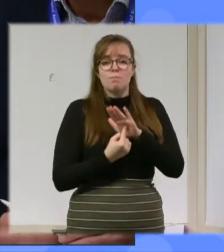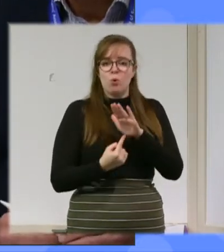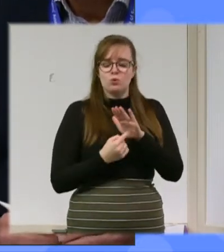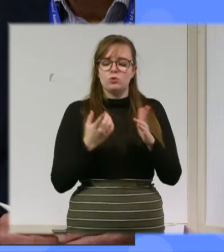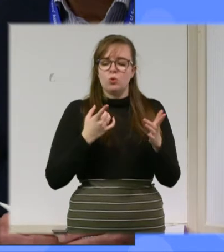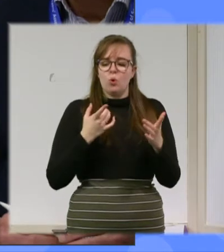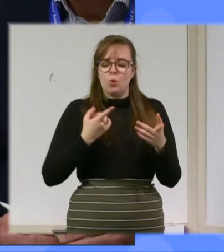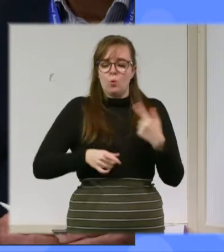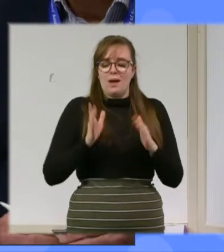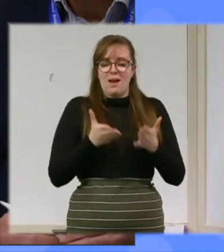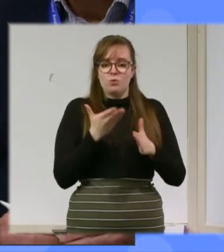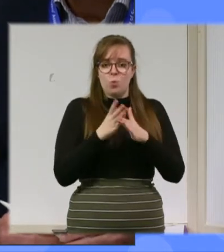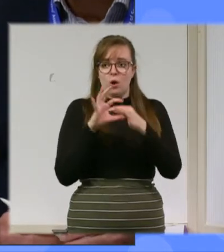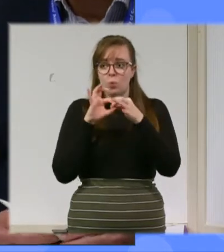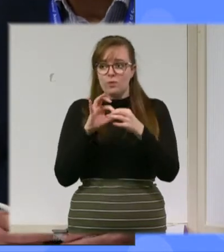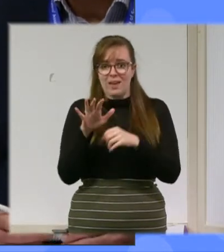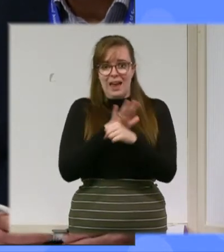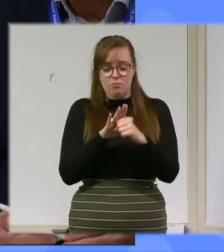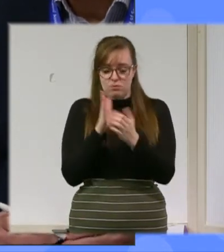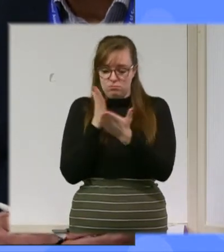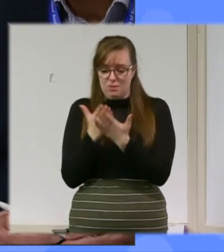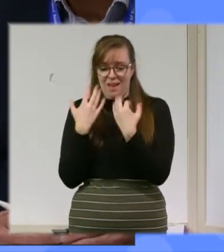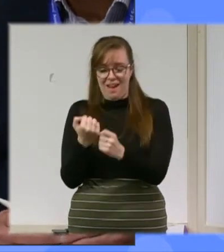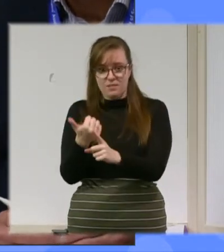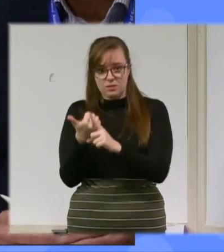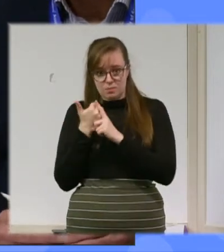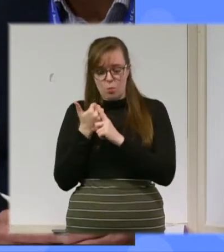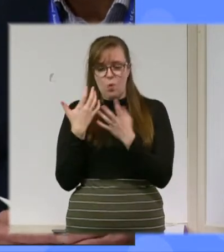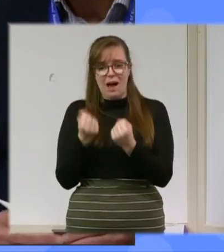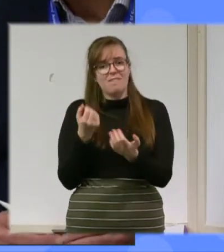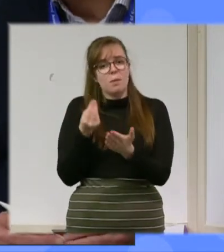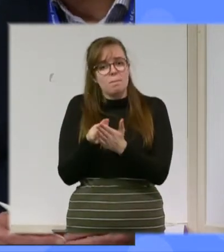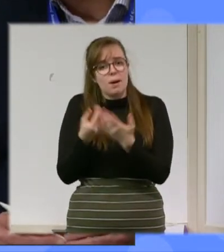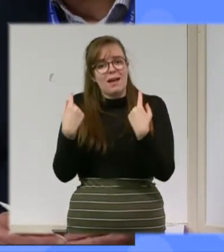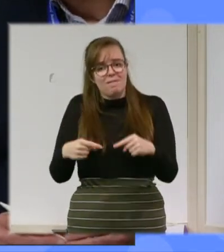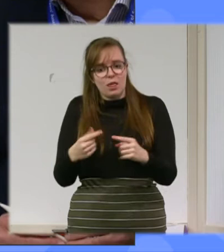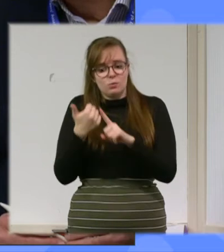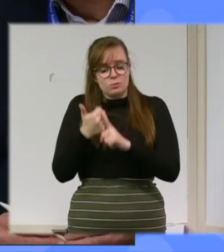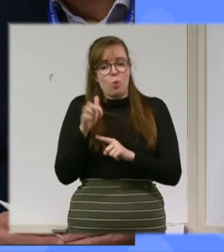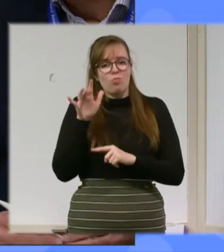work with with those areas where we do have support over the way we there is the money available there is support available but people aren't accessing it